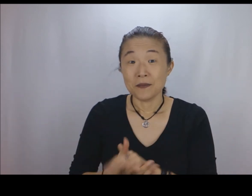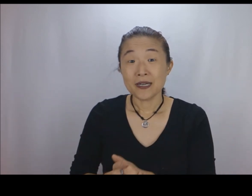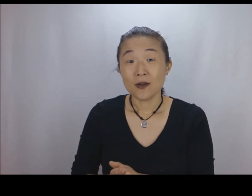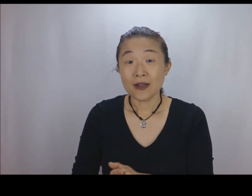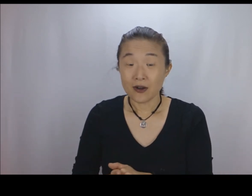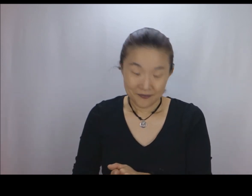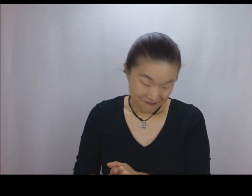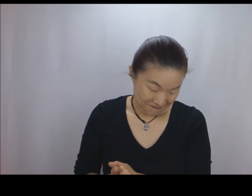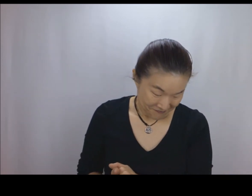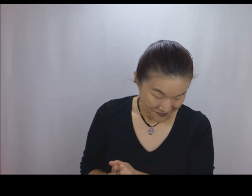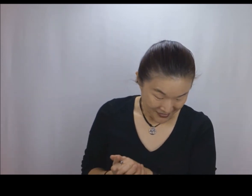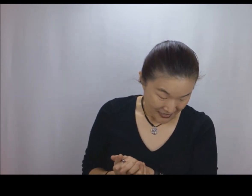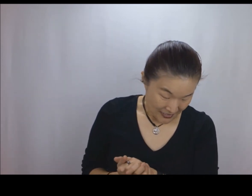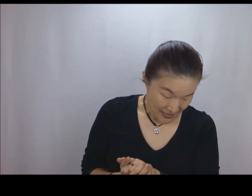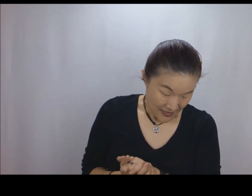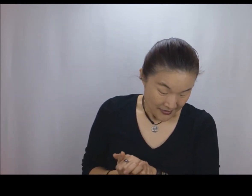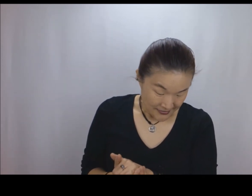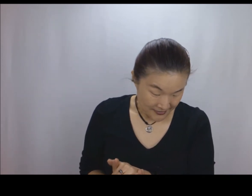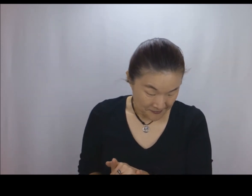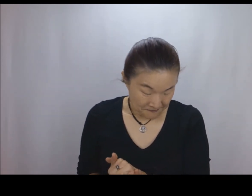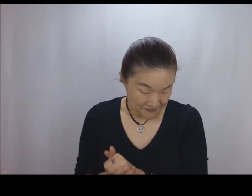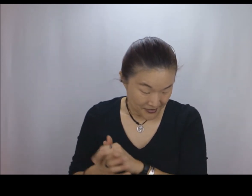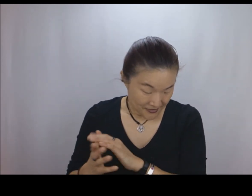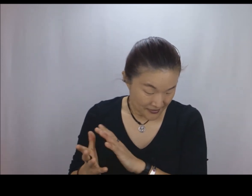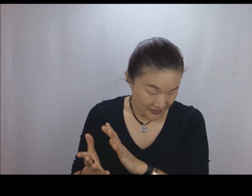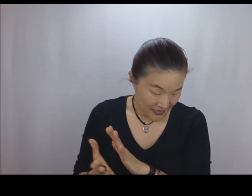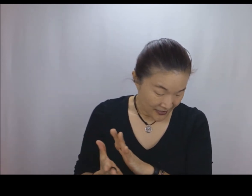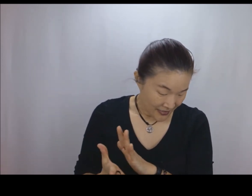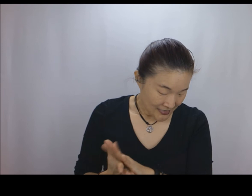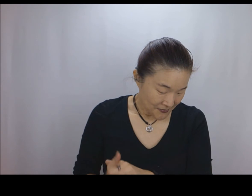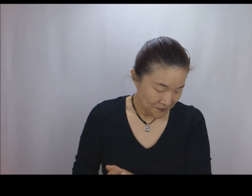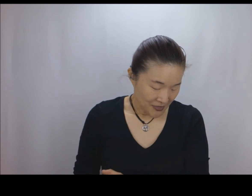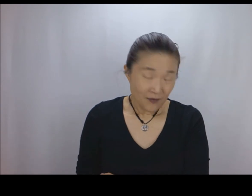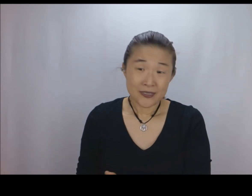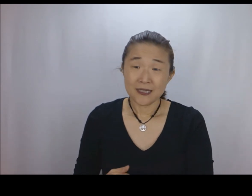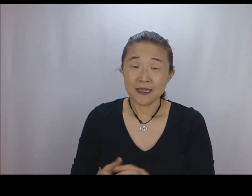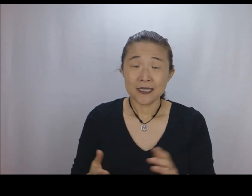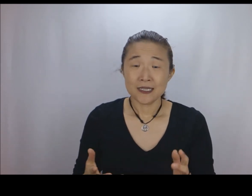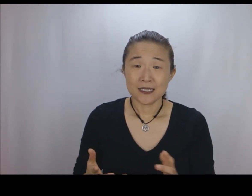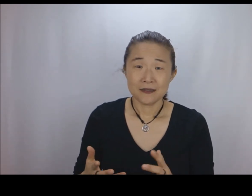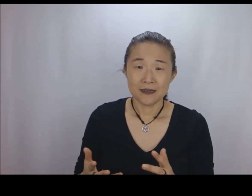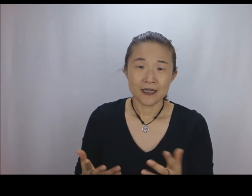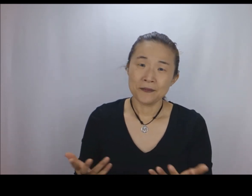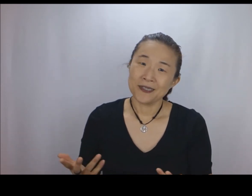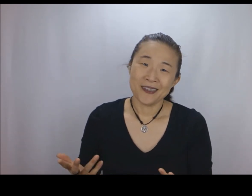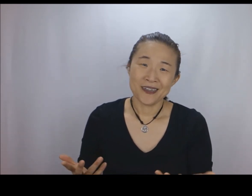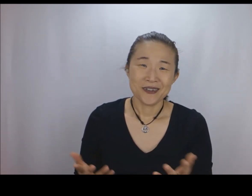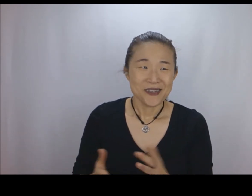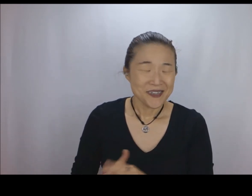but here we are. So last but not least, I keep saying that...